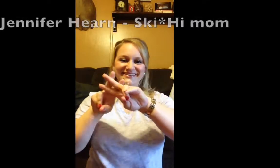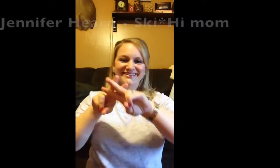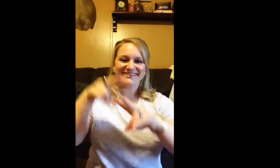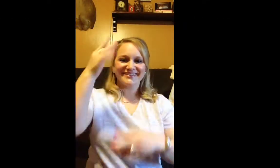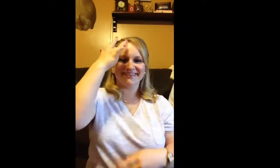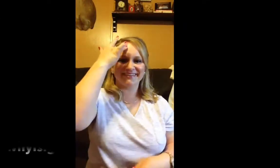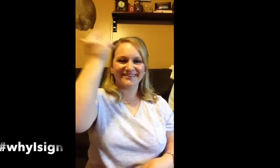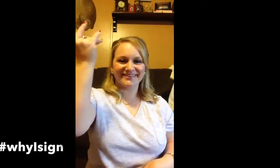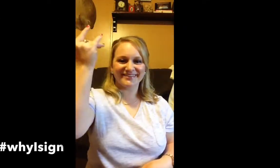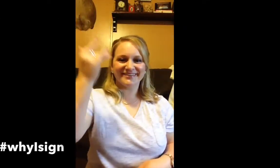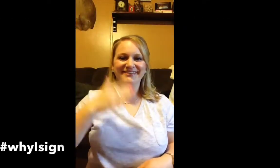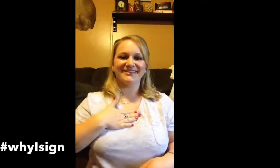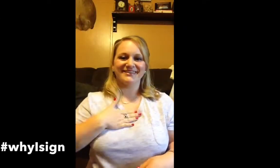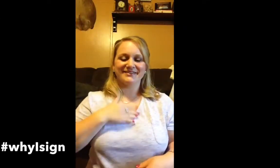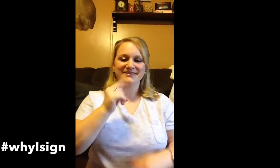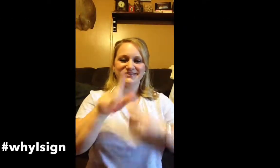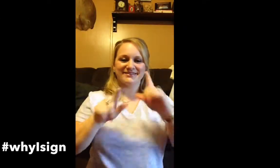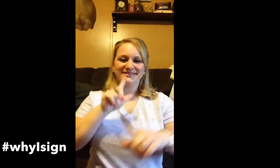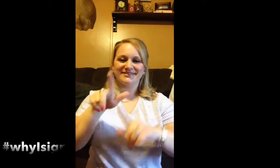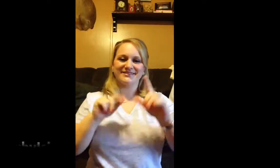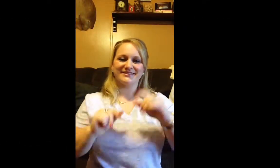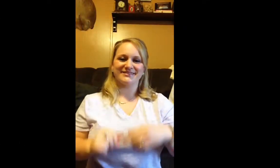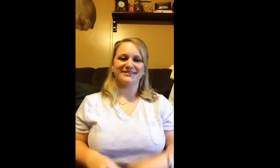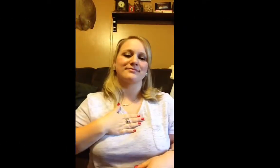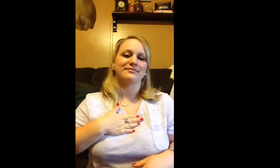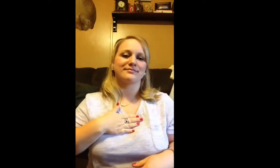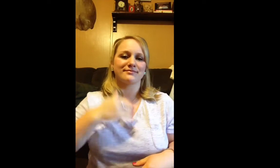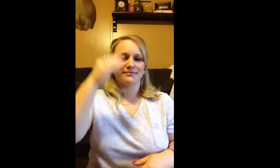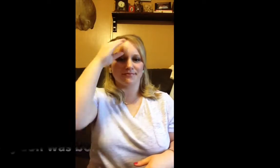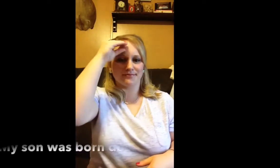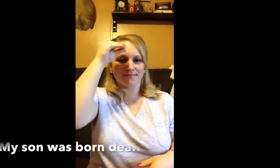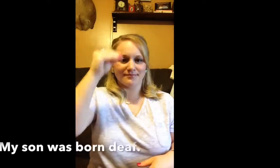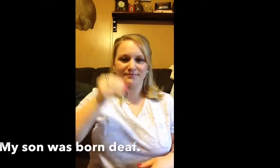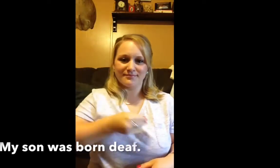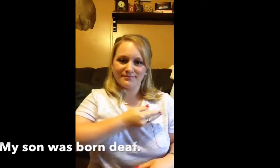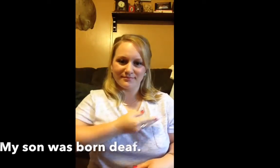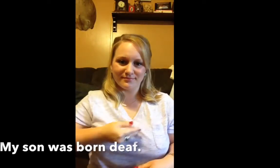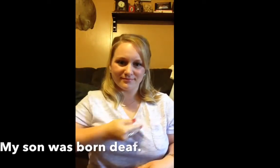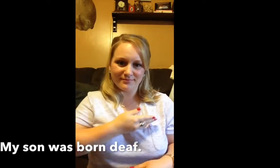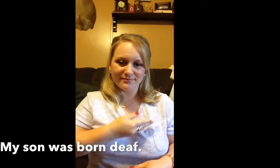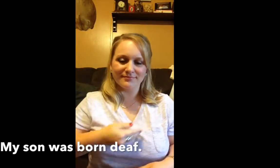I've taught family members a little bit at a time. And now we can all have conversations together.